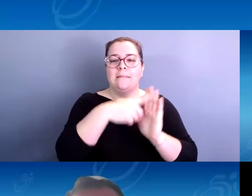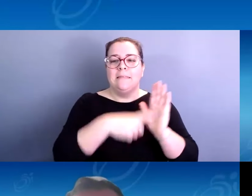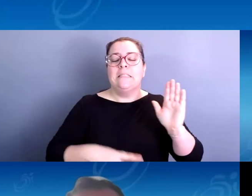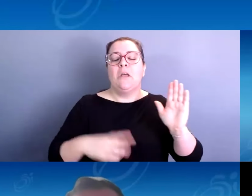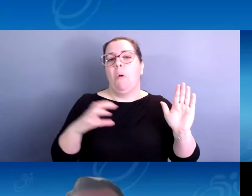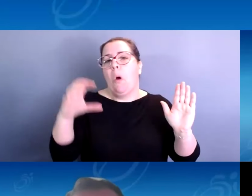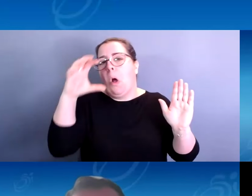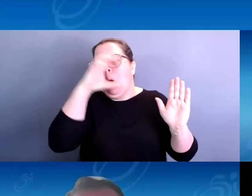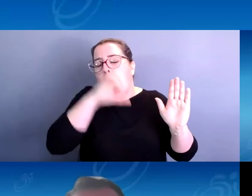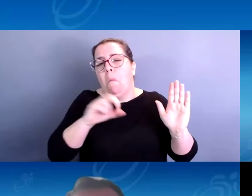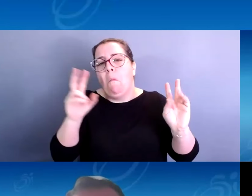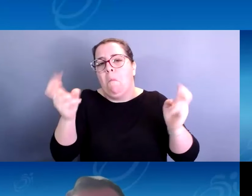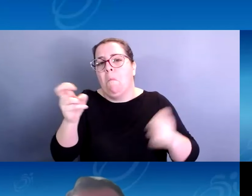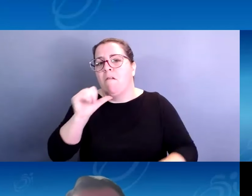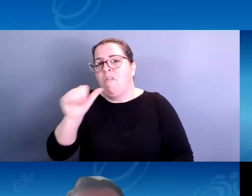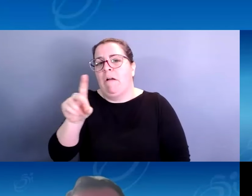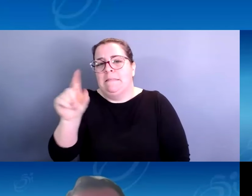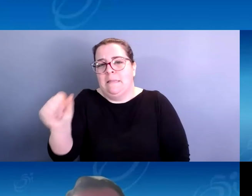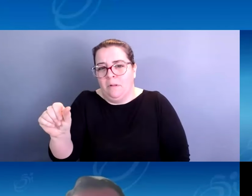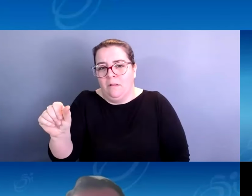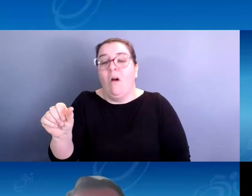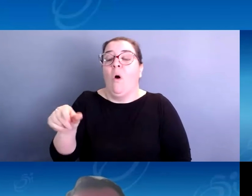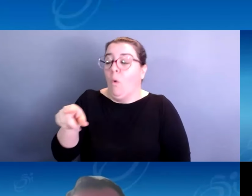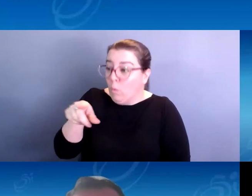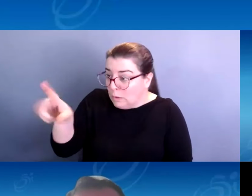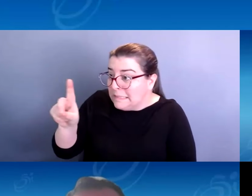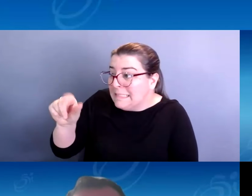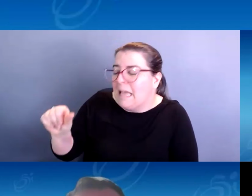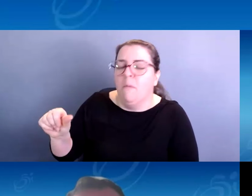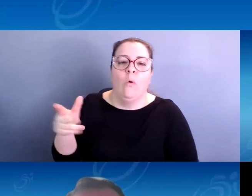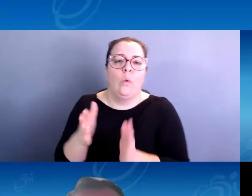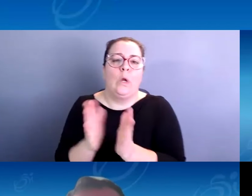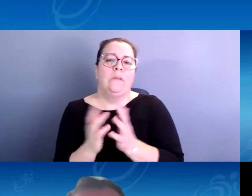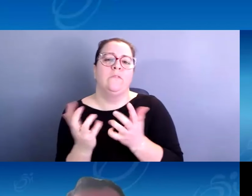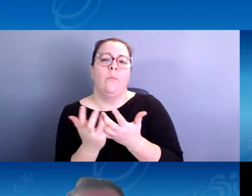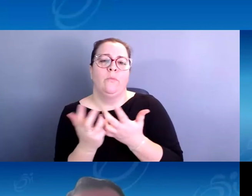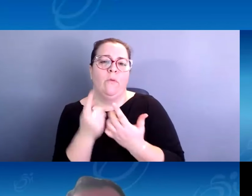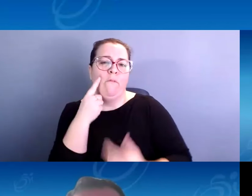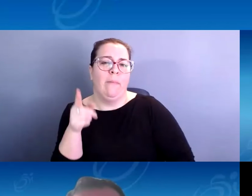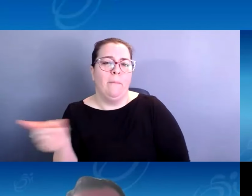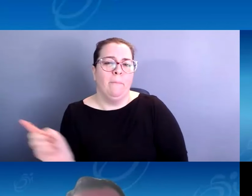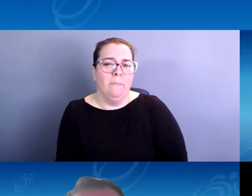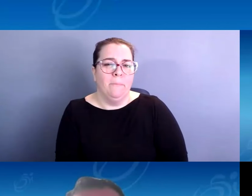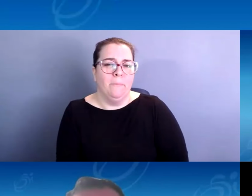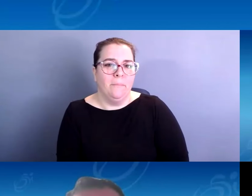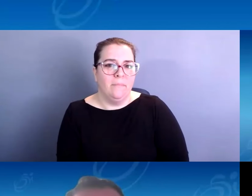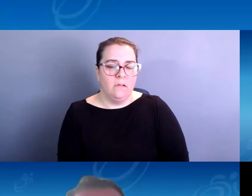and we let other people request an accommodation if that doesn't work for them. It’s extremely exhausting.